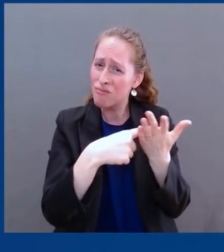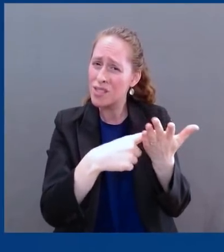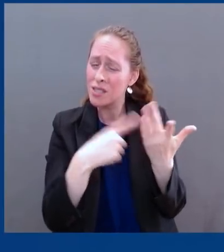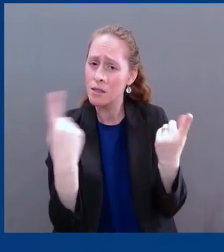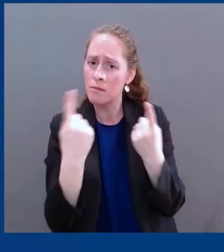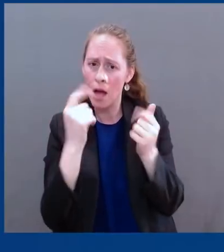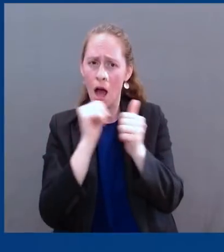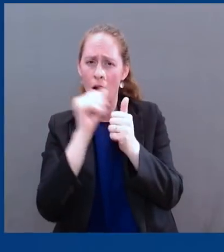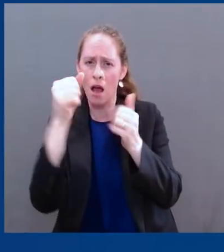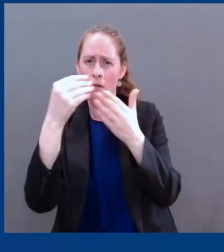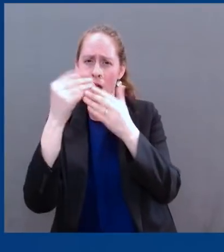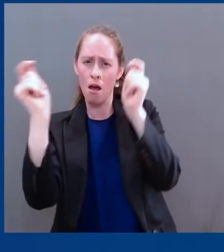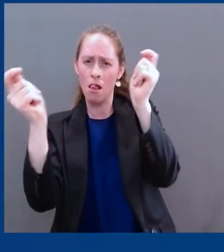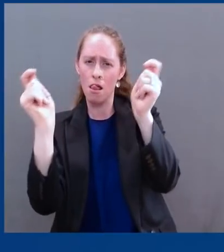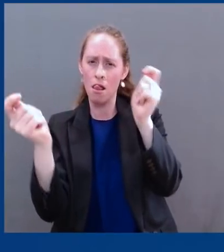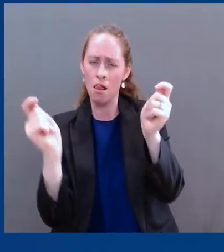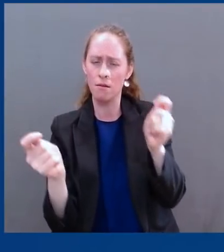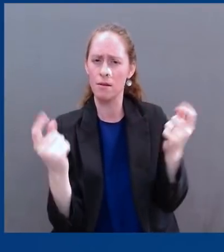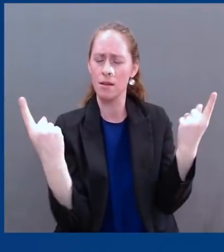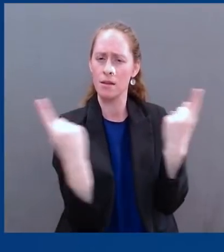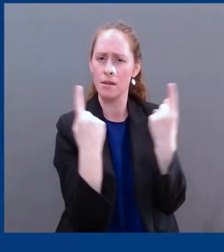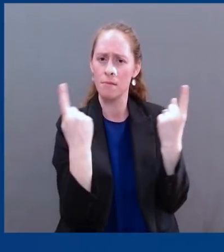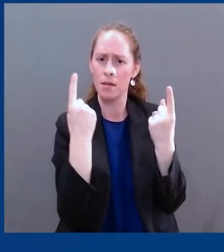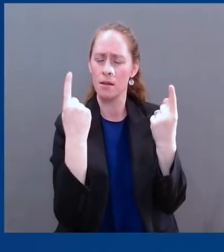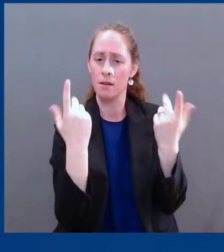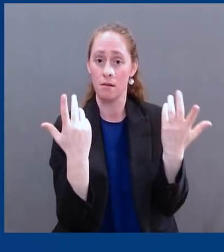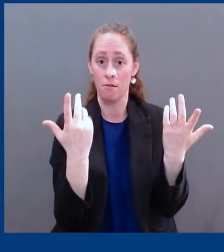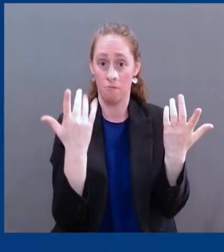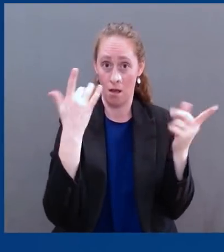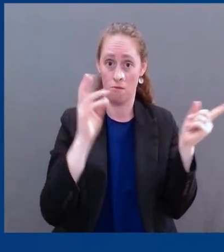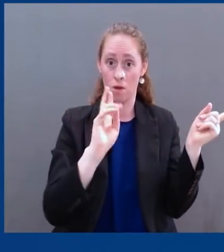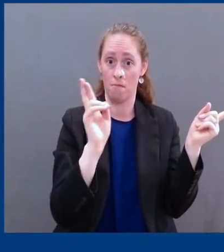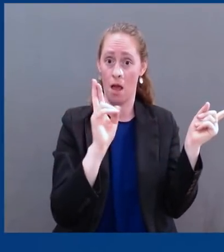given that Republican senators still seem to be saying it needs to be offset?